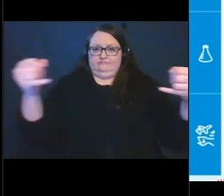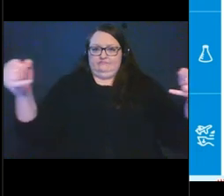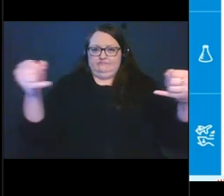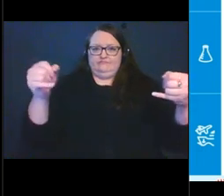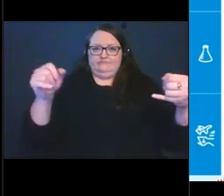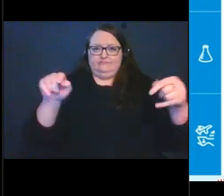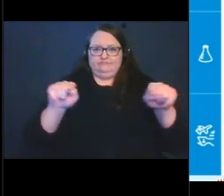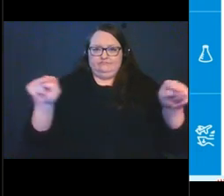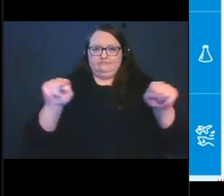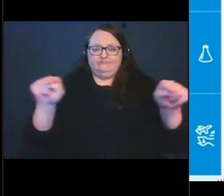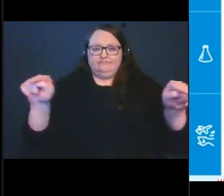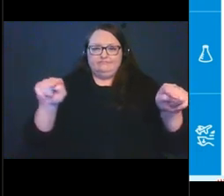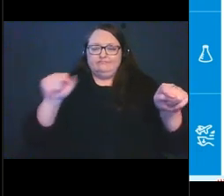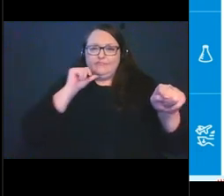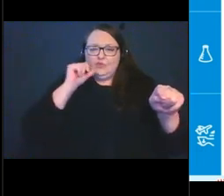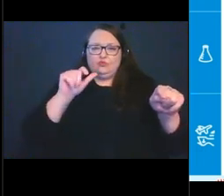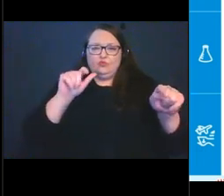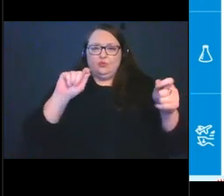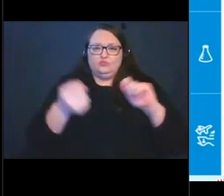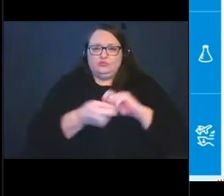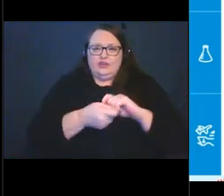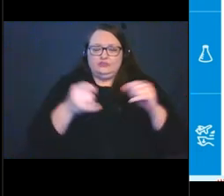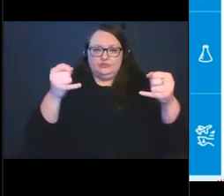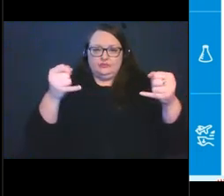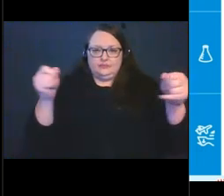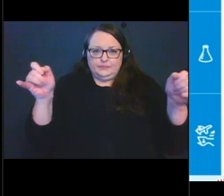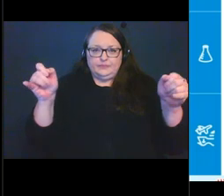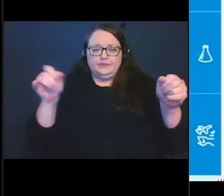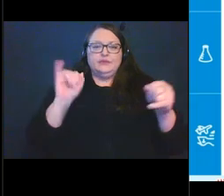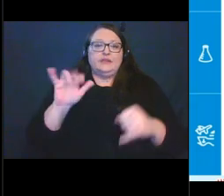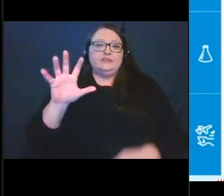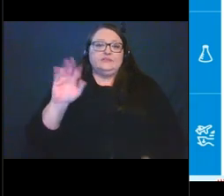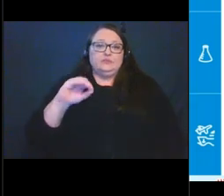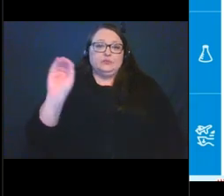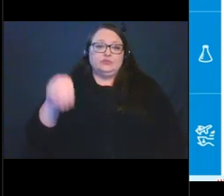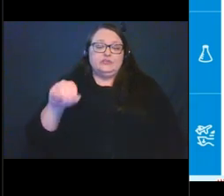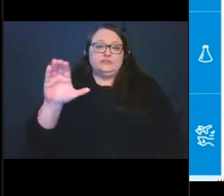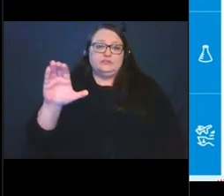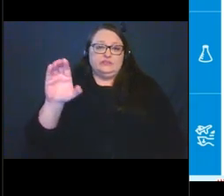threshold for the red level, which is derived from the 50th percentile of CDC's heat-attributable